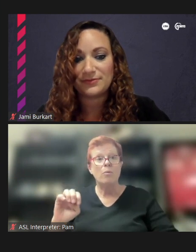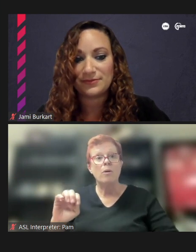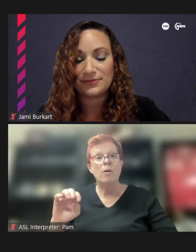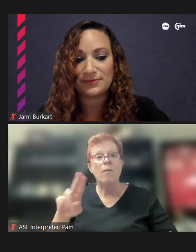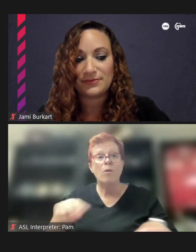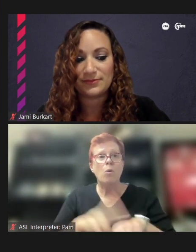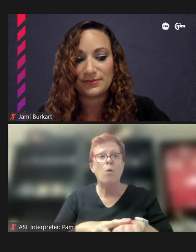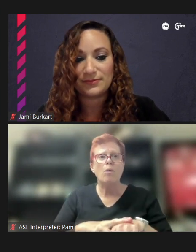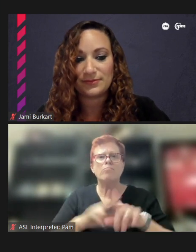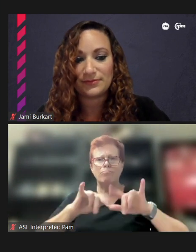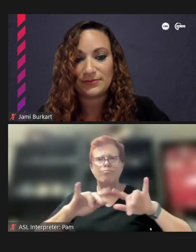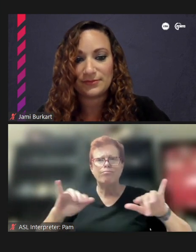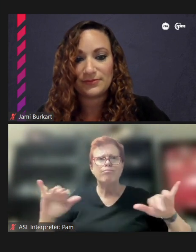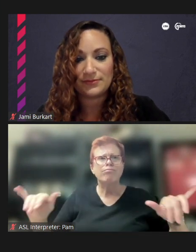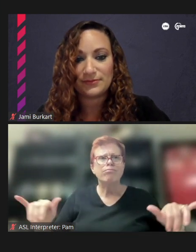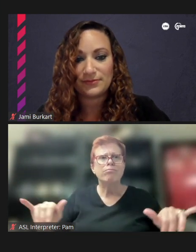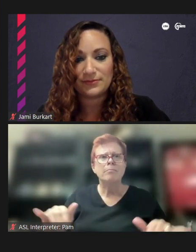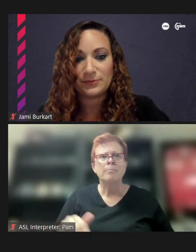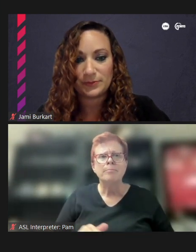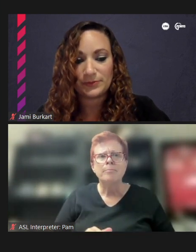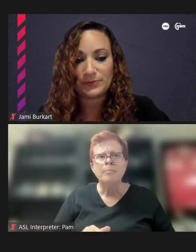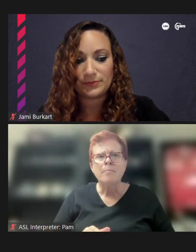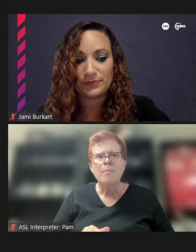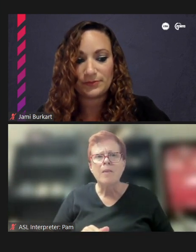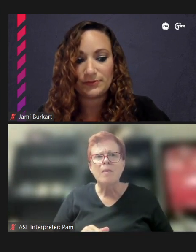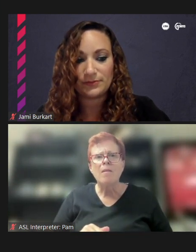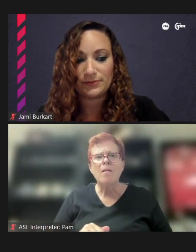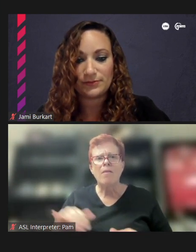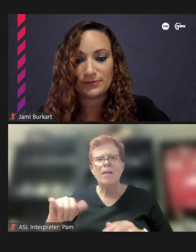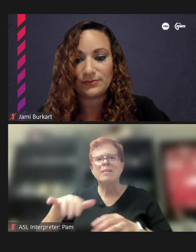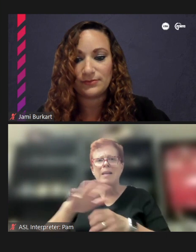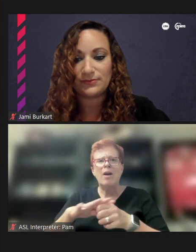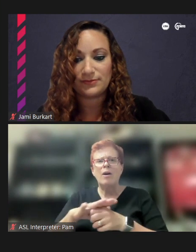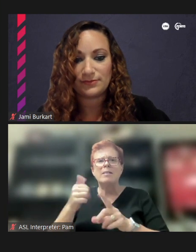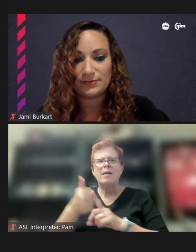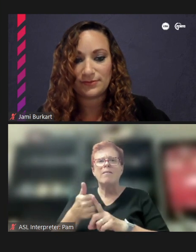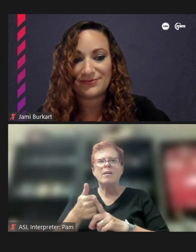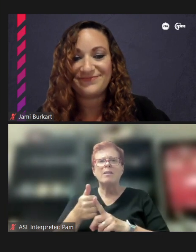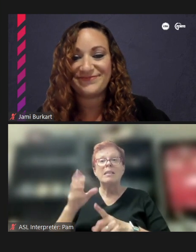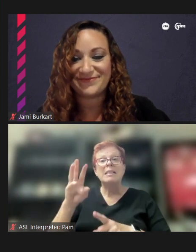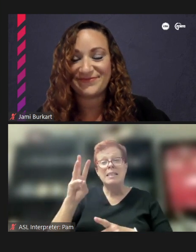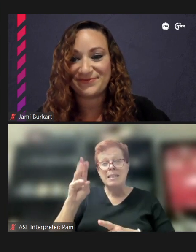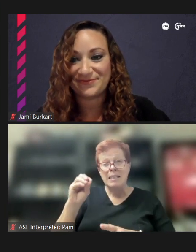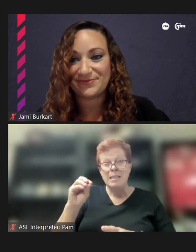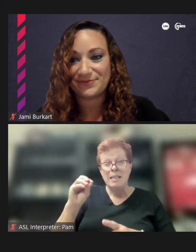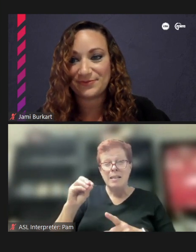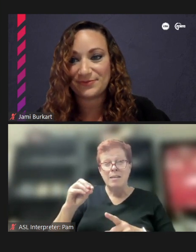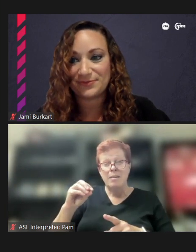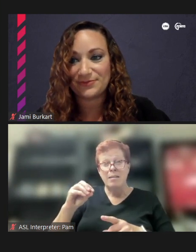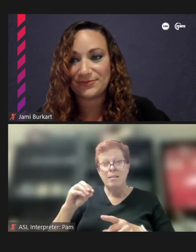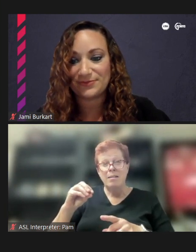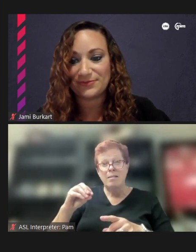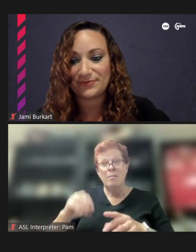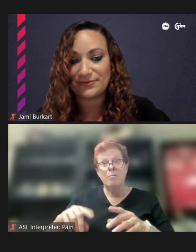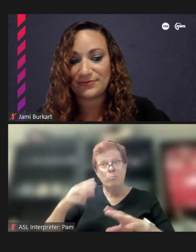diversification of Uptown itself, with 60 plus languages that's happening around the area.